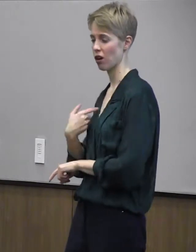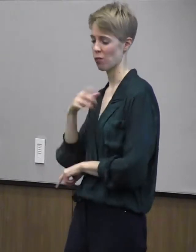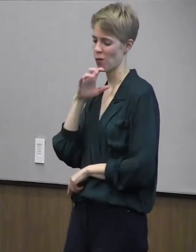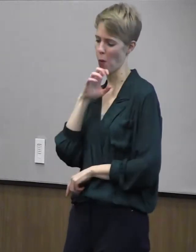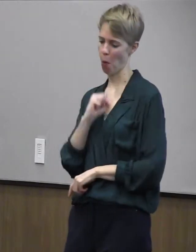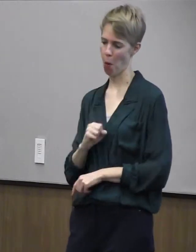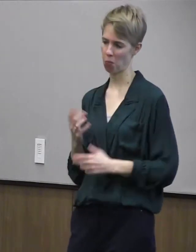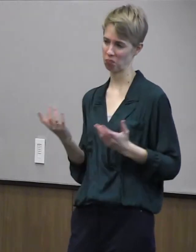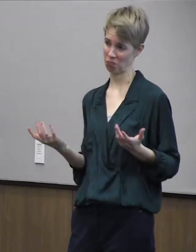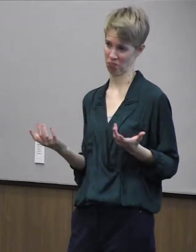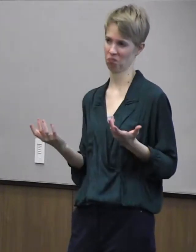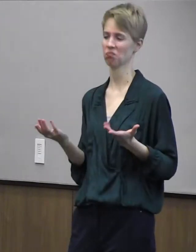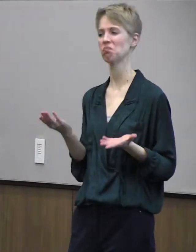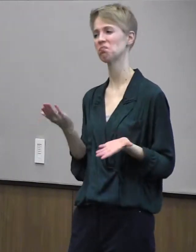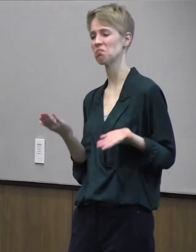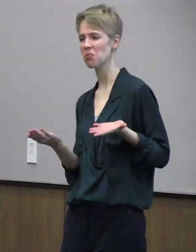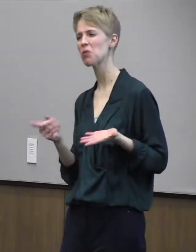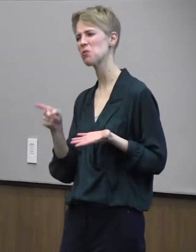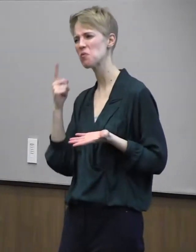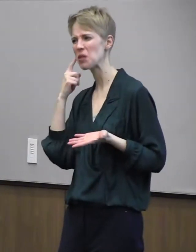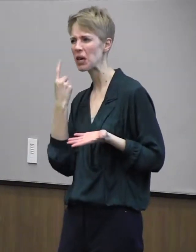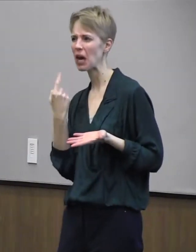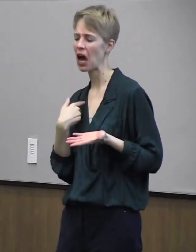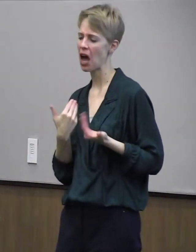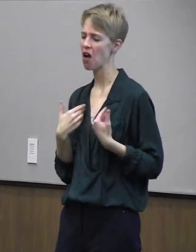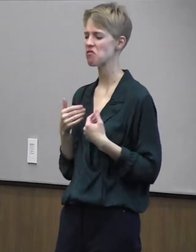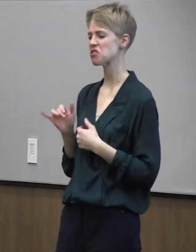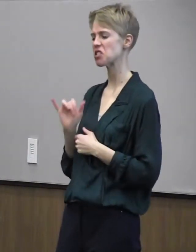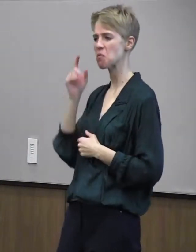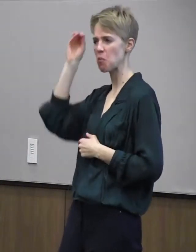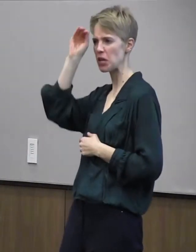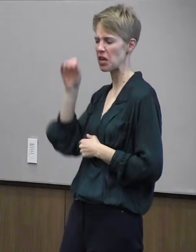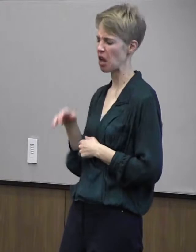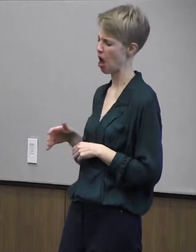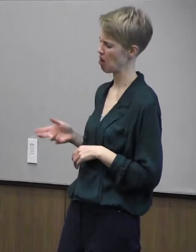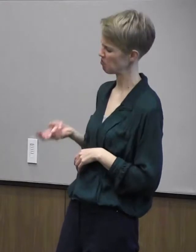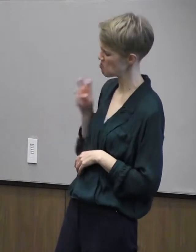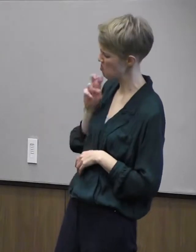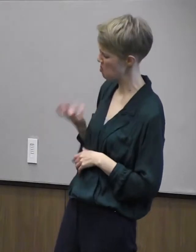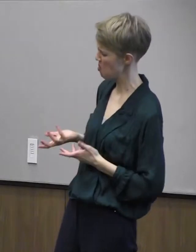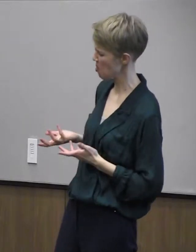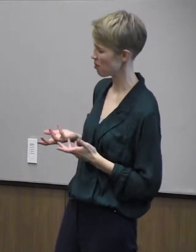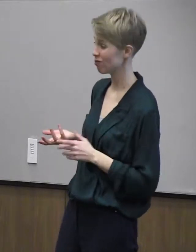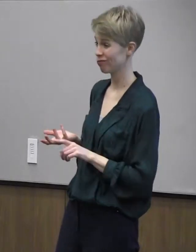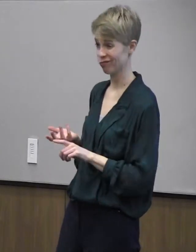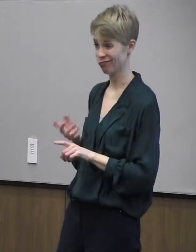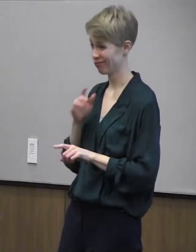and might be expected to take the oldsters side. But in fact I've been far